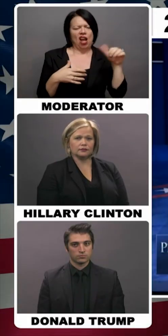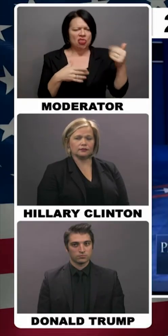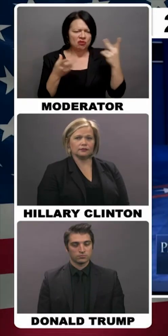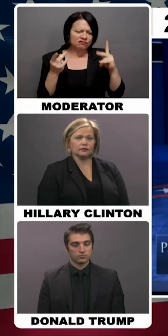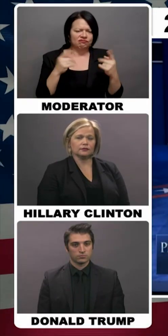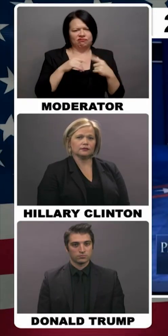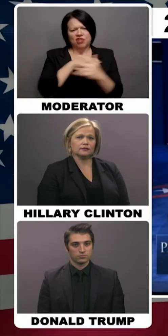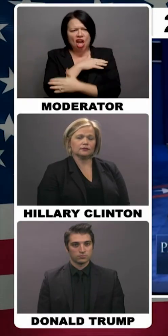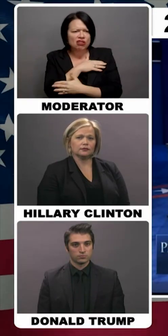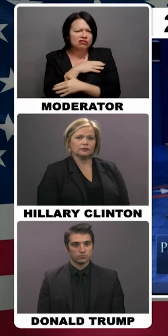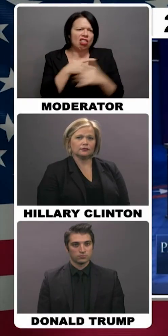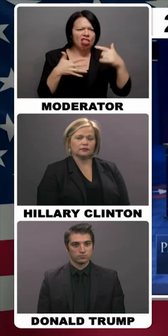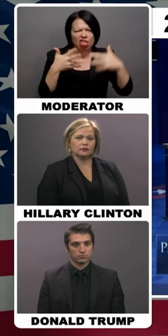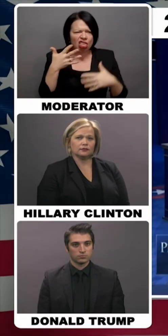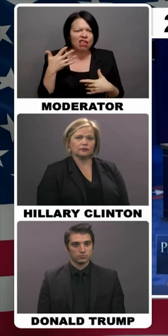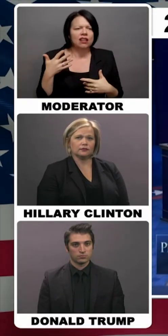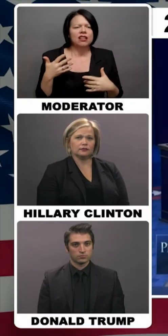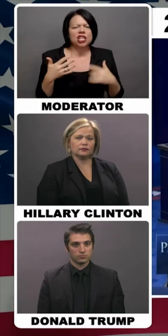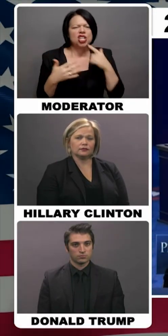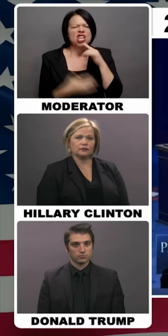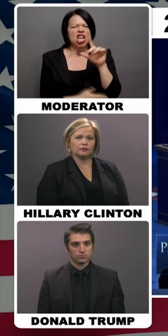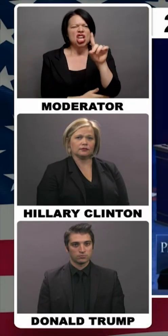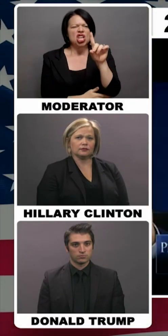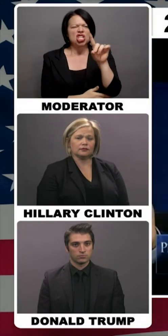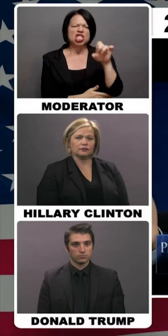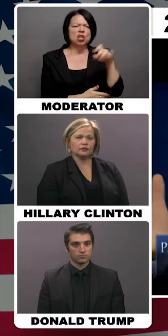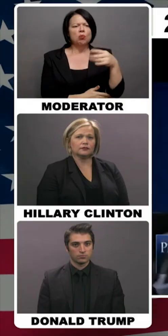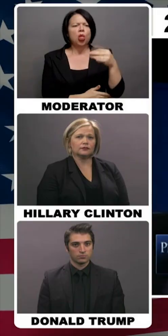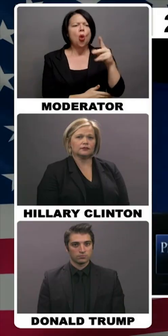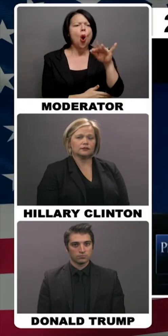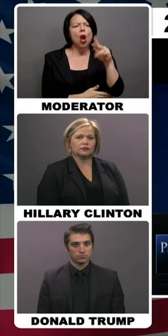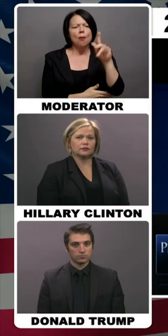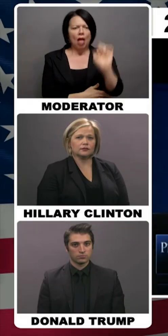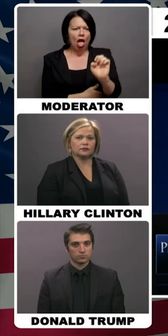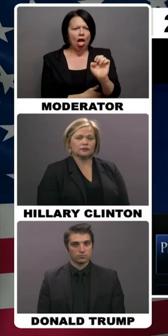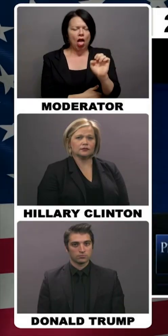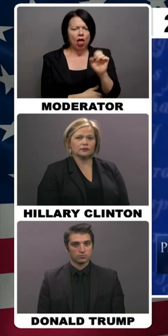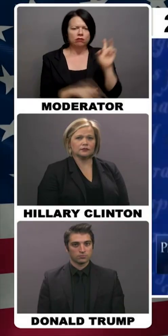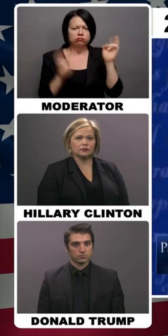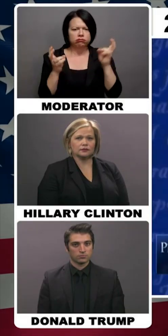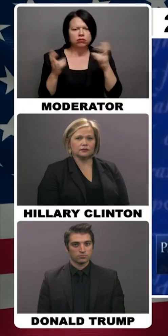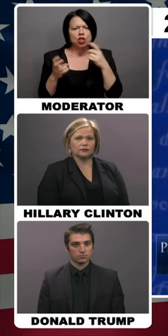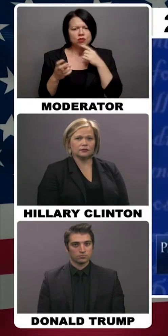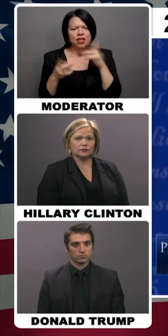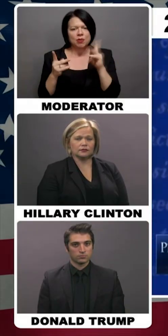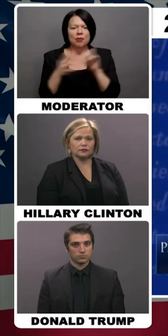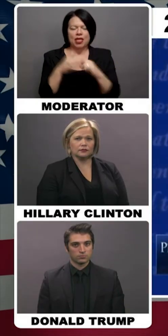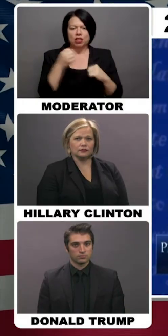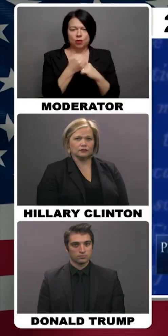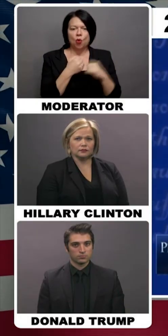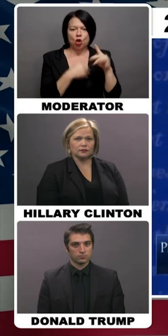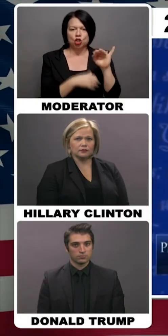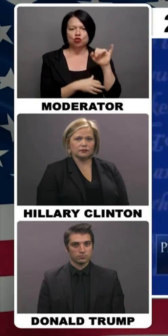for using the term deplorable deplorables to Mr. Carter's question, how can you unite a country if you've ridden off tens of millions of Americans?